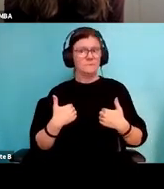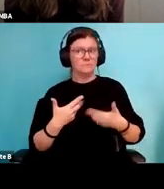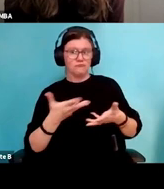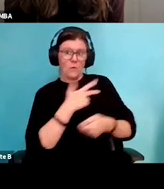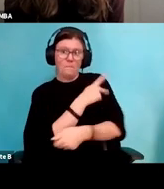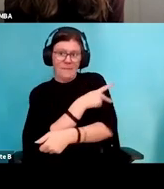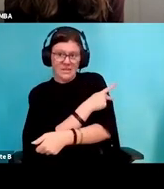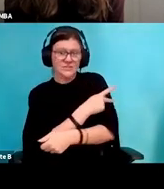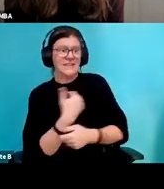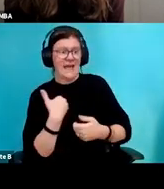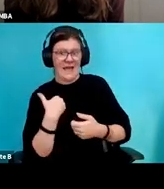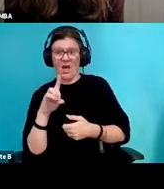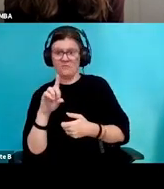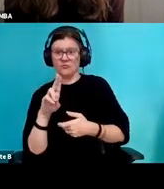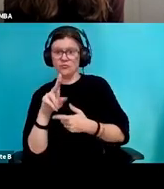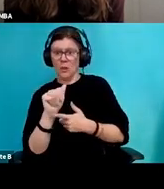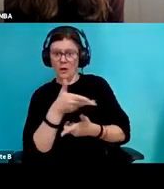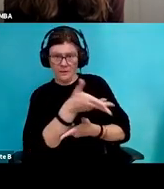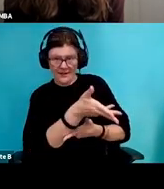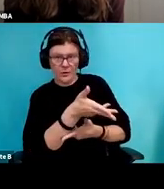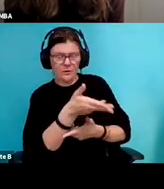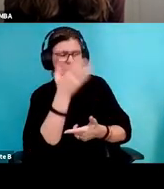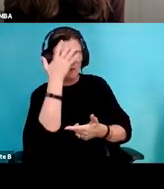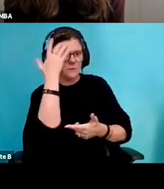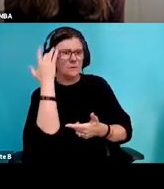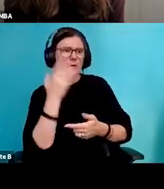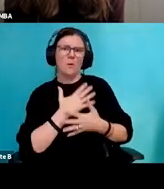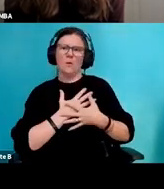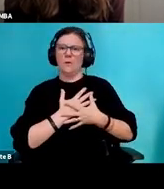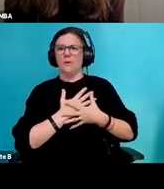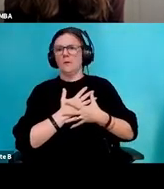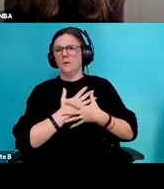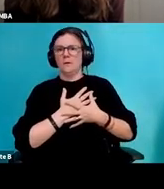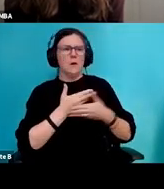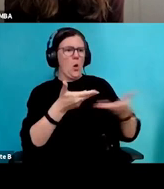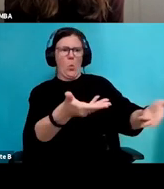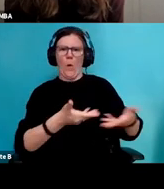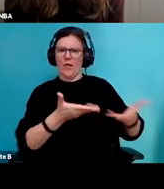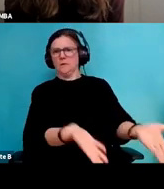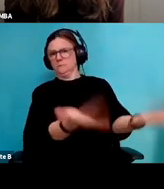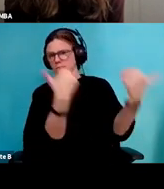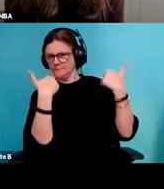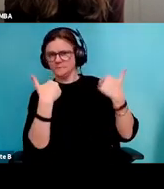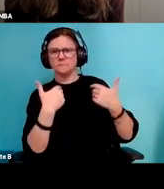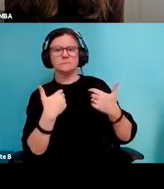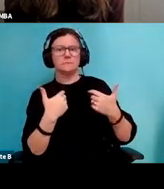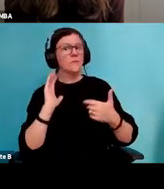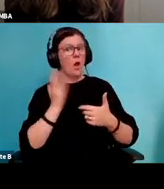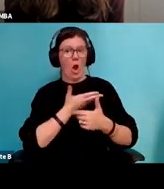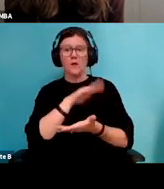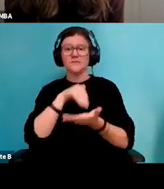doulas at my heath care system, they are welcomed, they are seen as invaluable supports and they